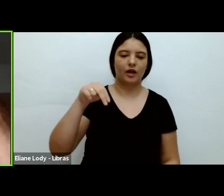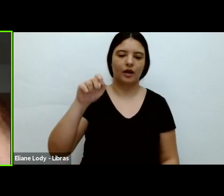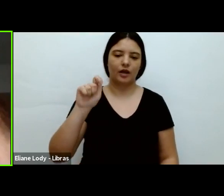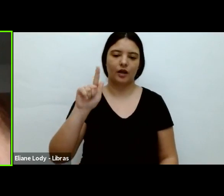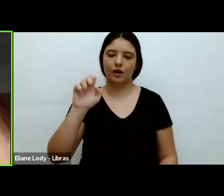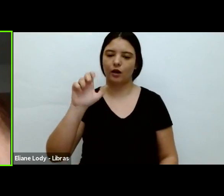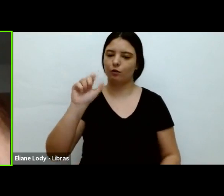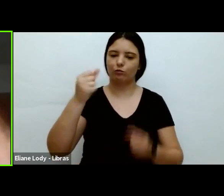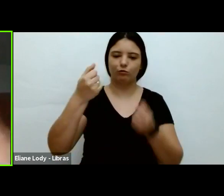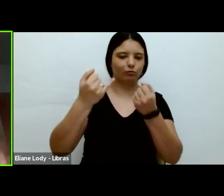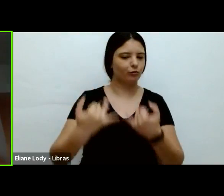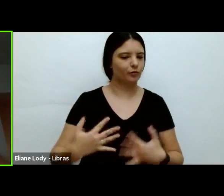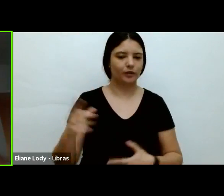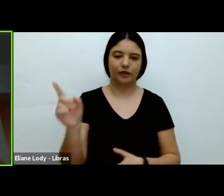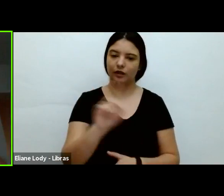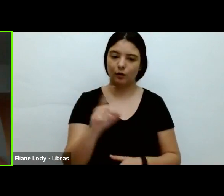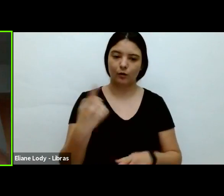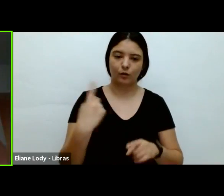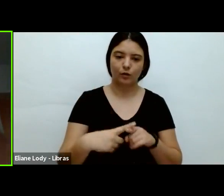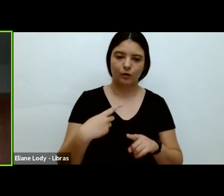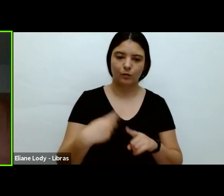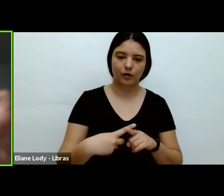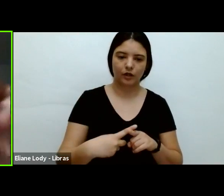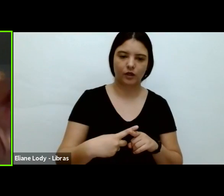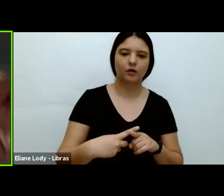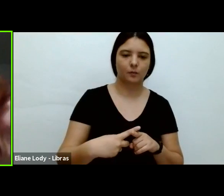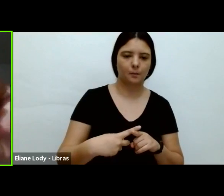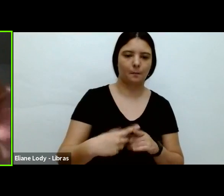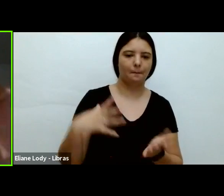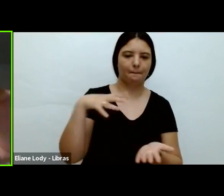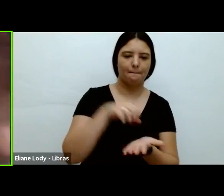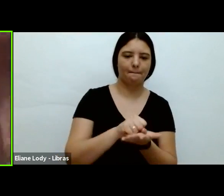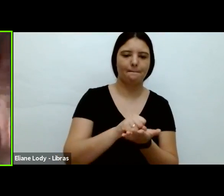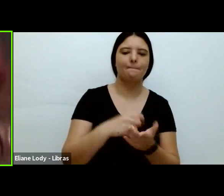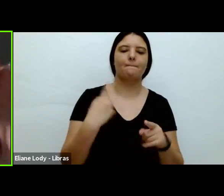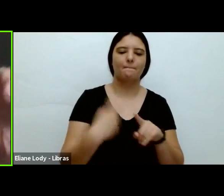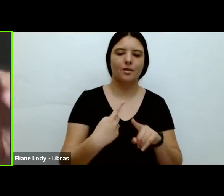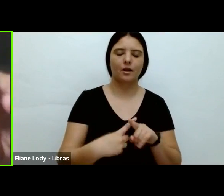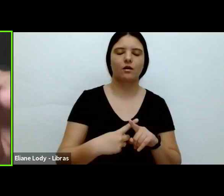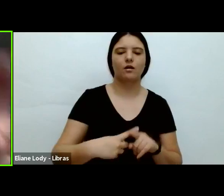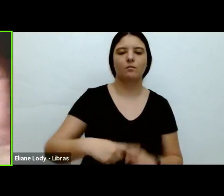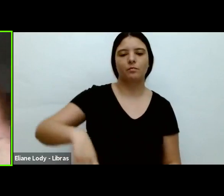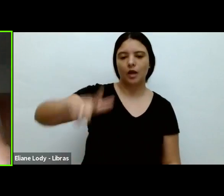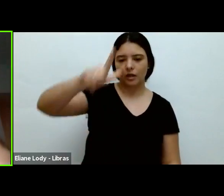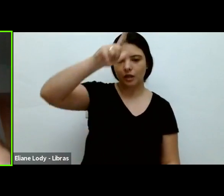German philosophers. ophers very much to understand colonialism, because he, as most of the classical German philosophers. Maybe, except.